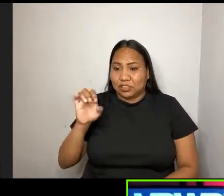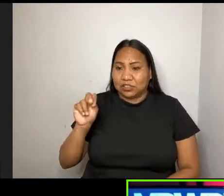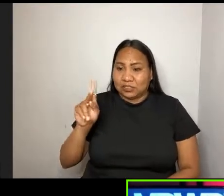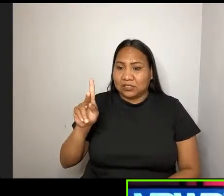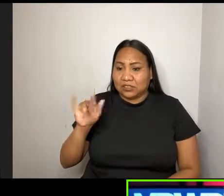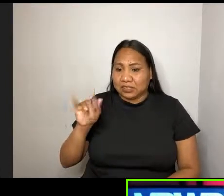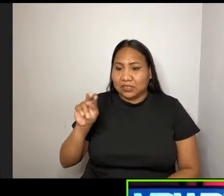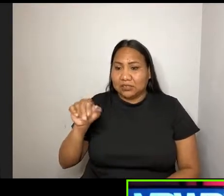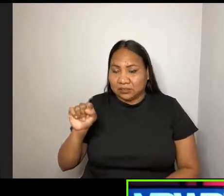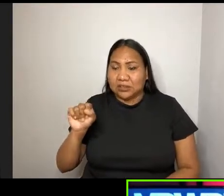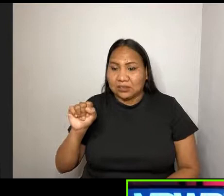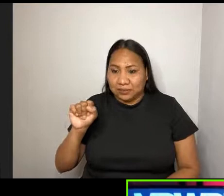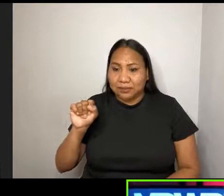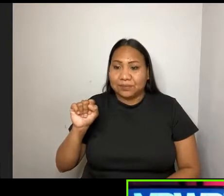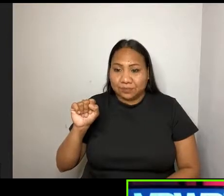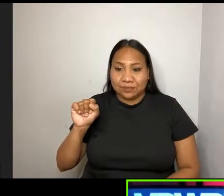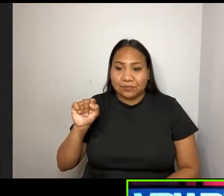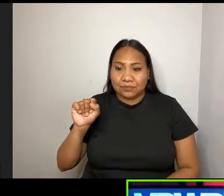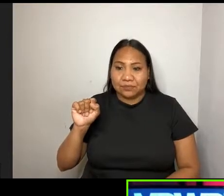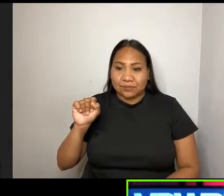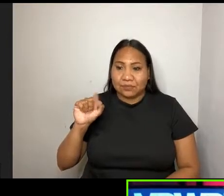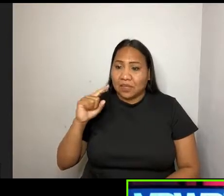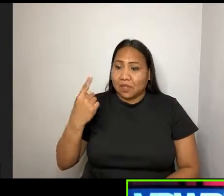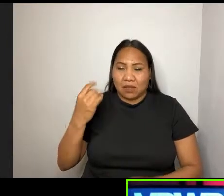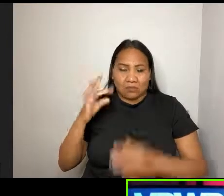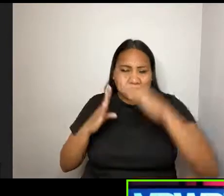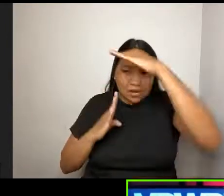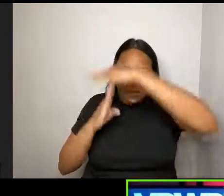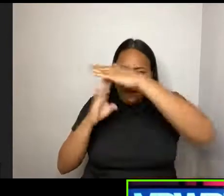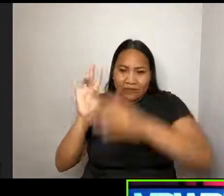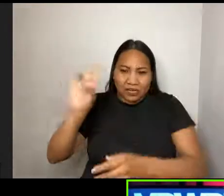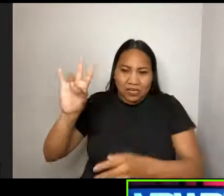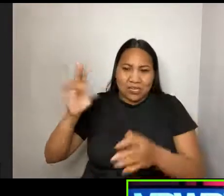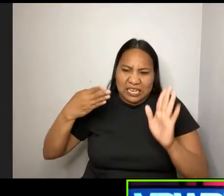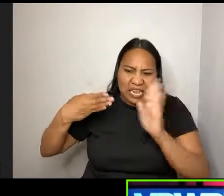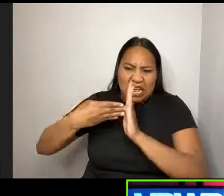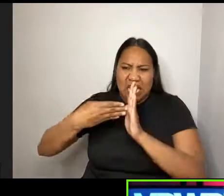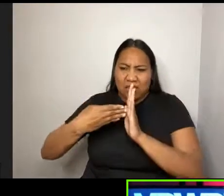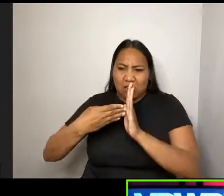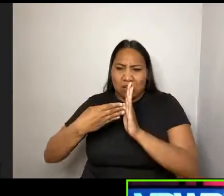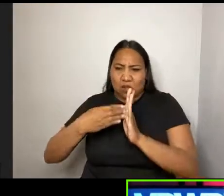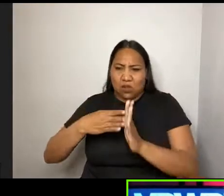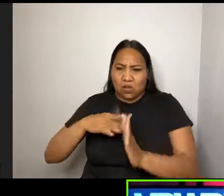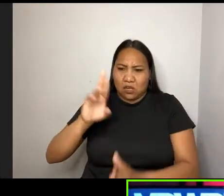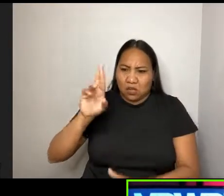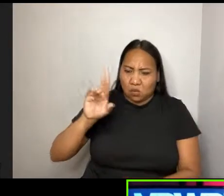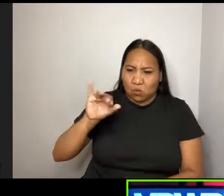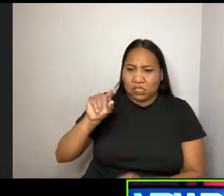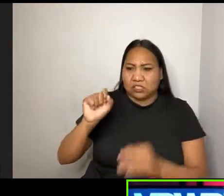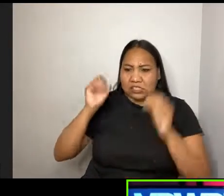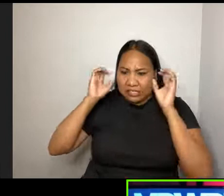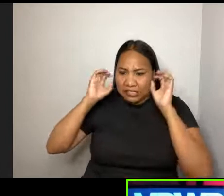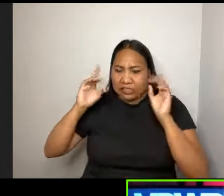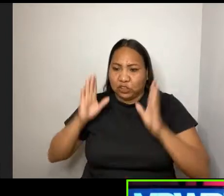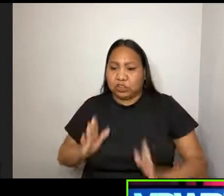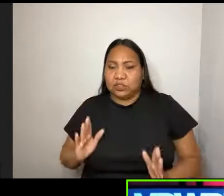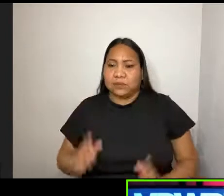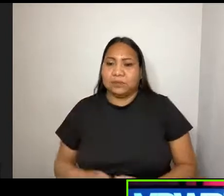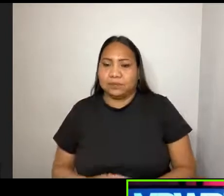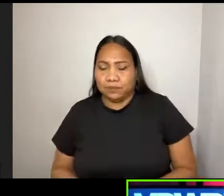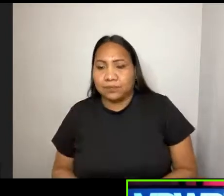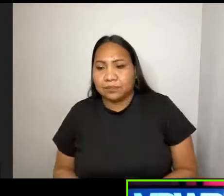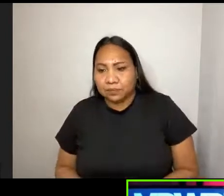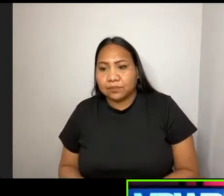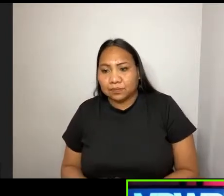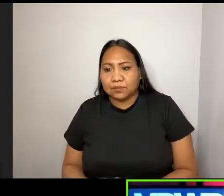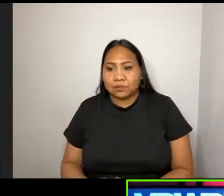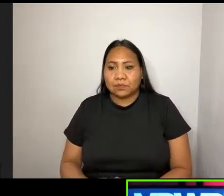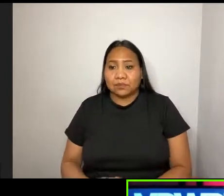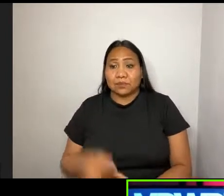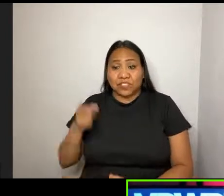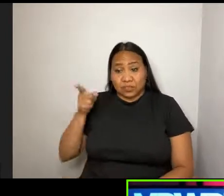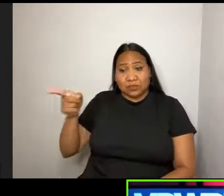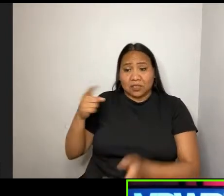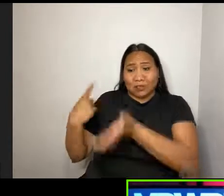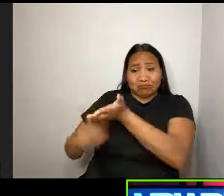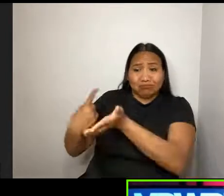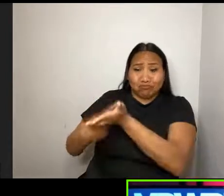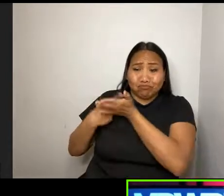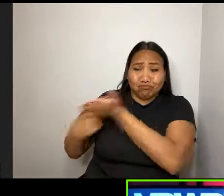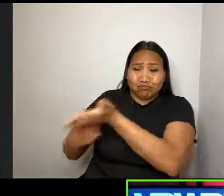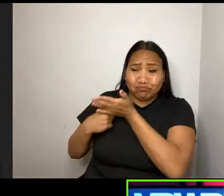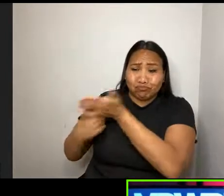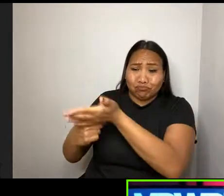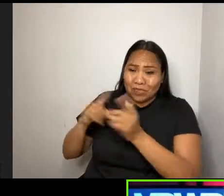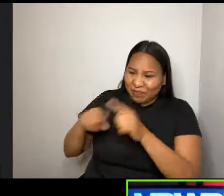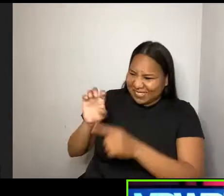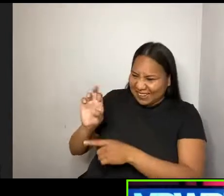anti-racist educators. She went into a company and was talking about ERGs and how the ERGs need to